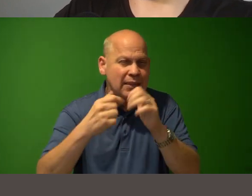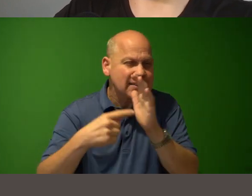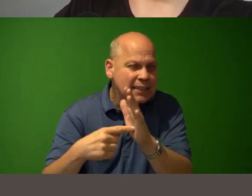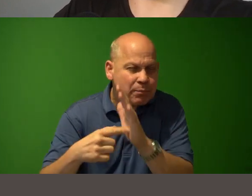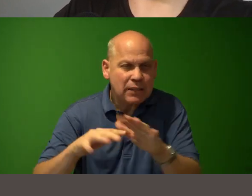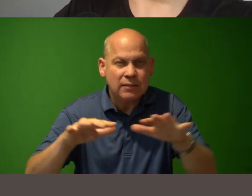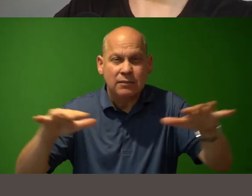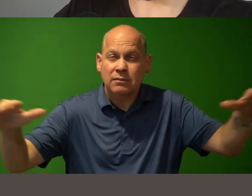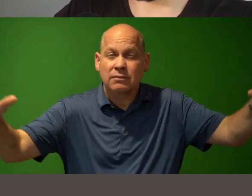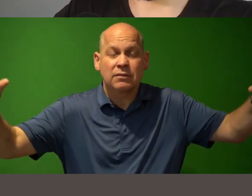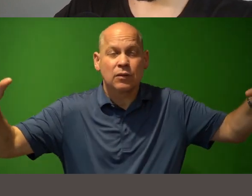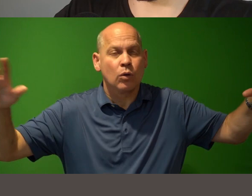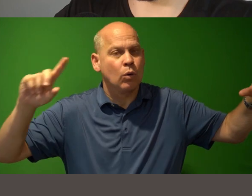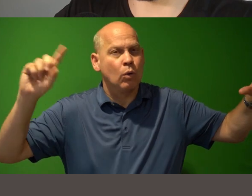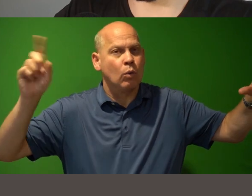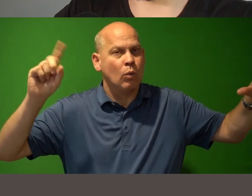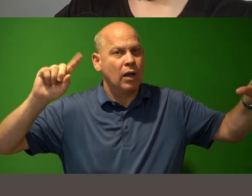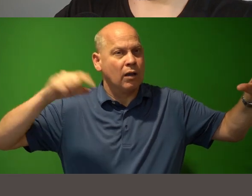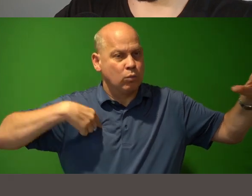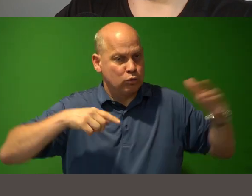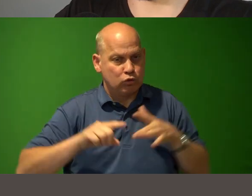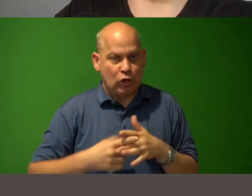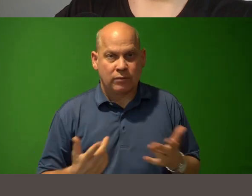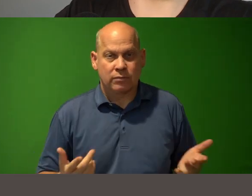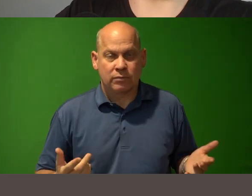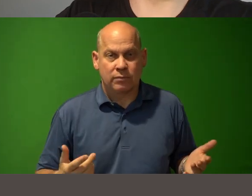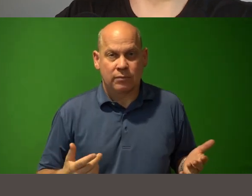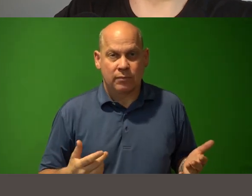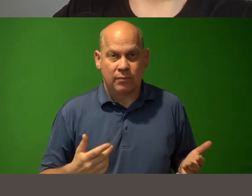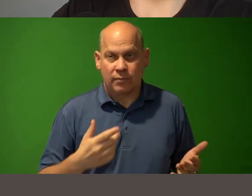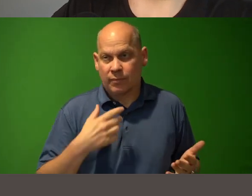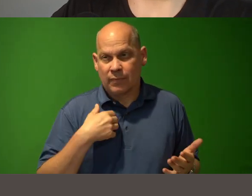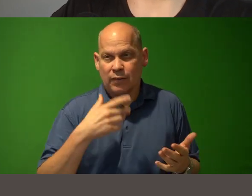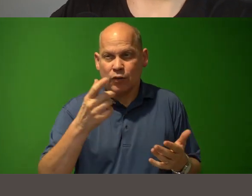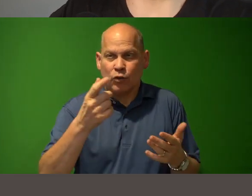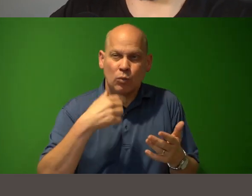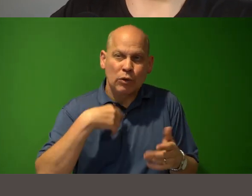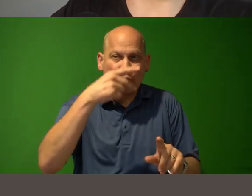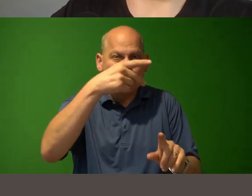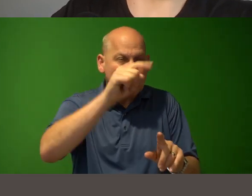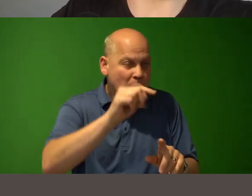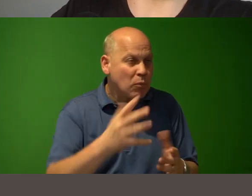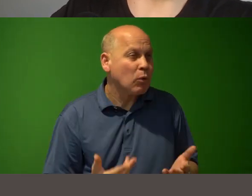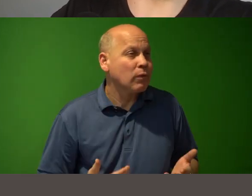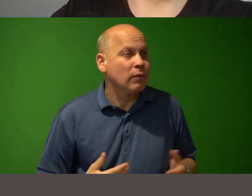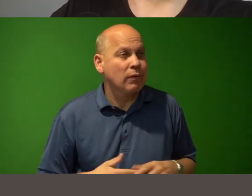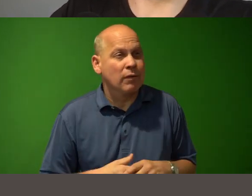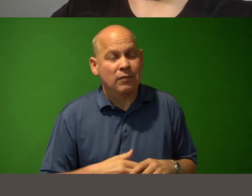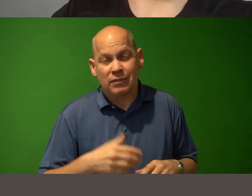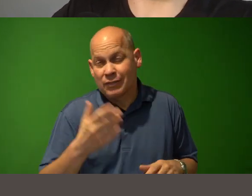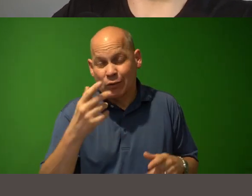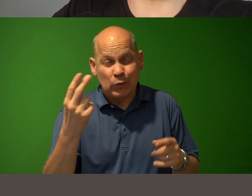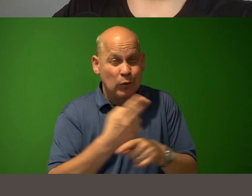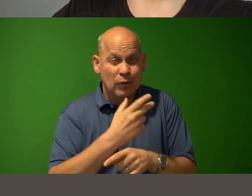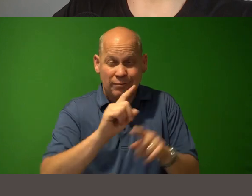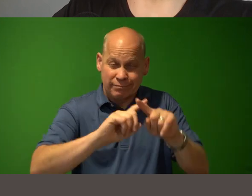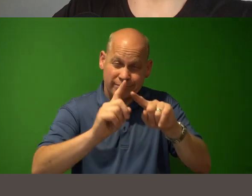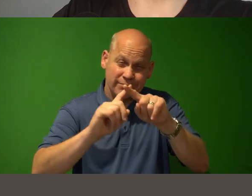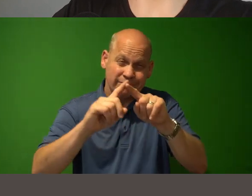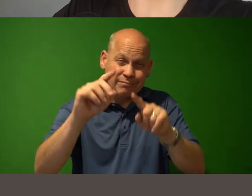So where is a starting point we could do, they make them just that PowerPoint you can use on by you can use all sorts of tools.